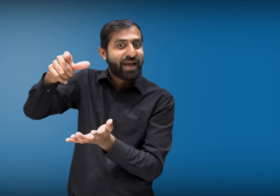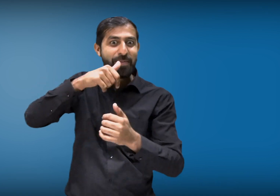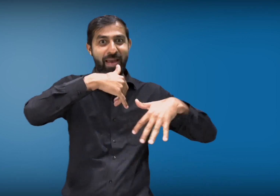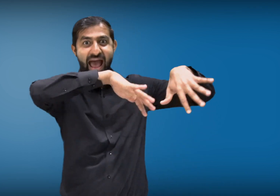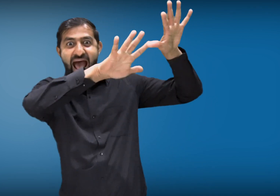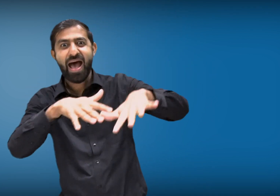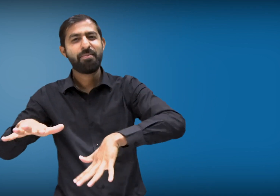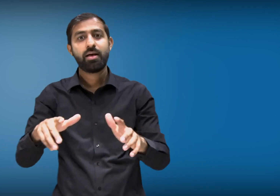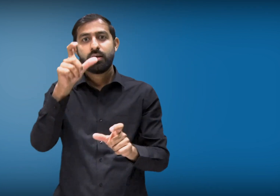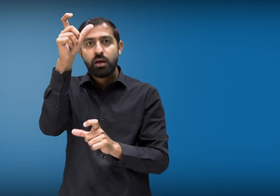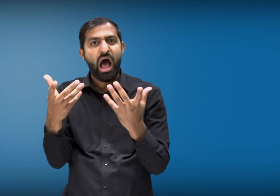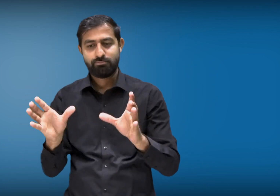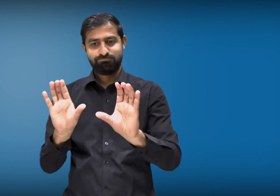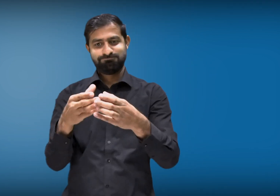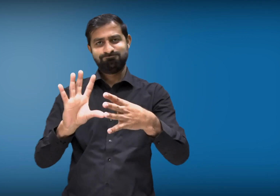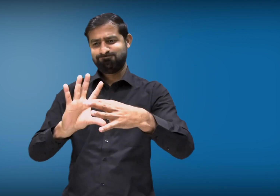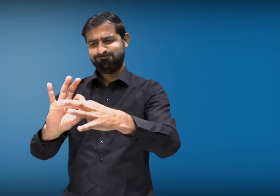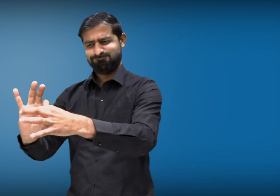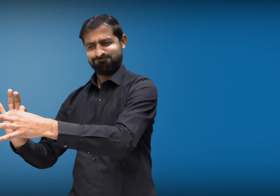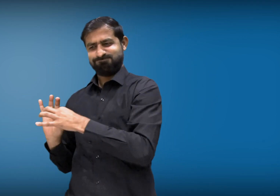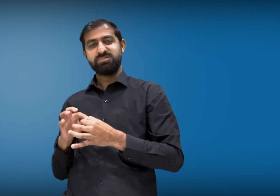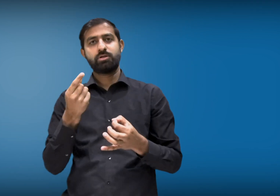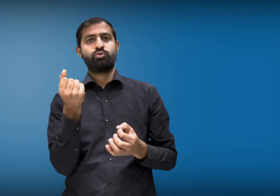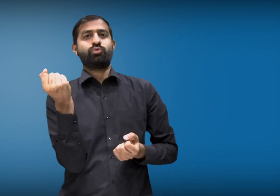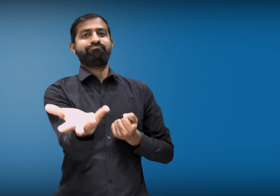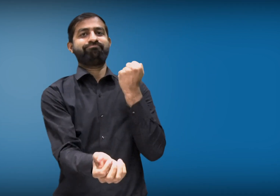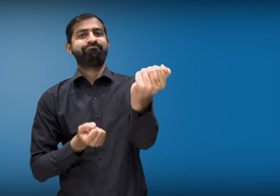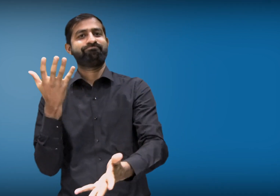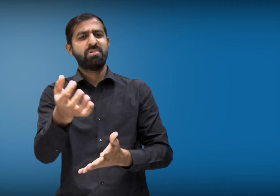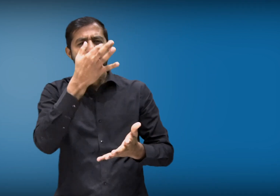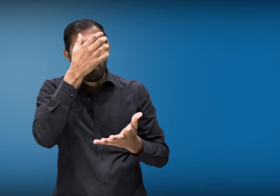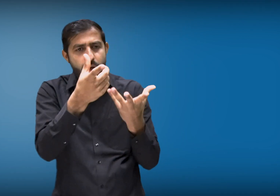take the example of the Kerala floods. During the Kerala floods all the